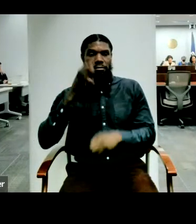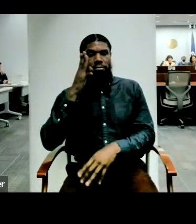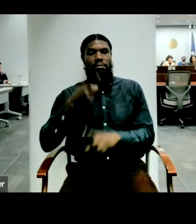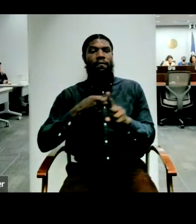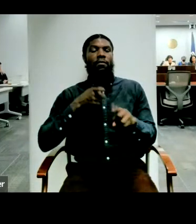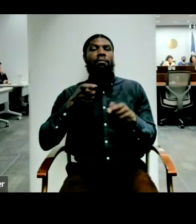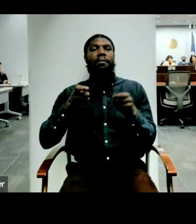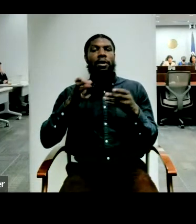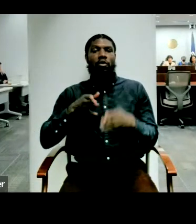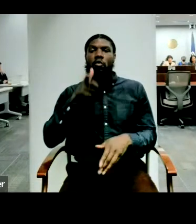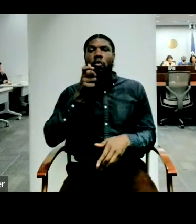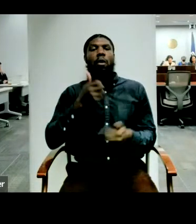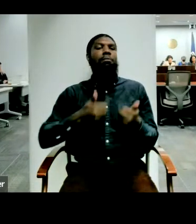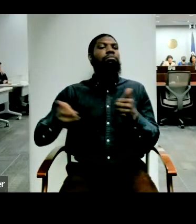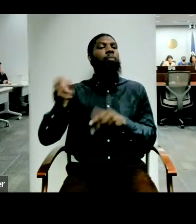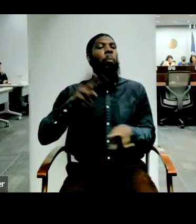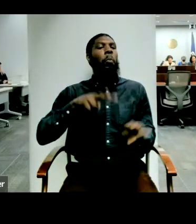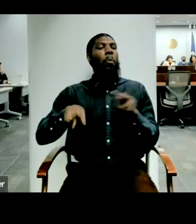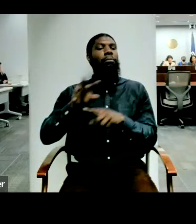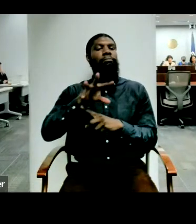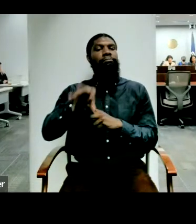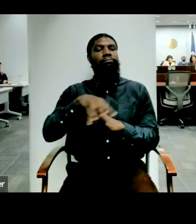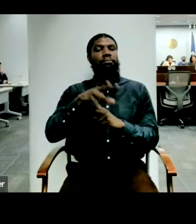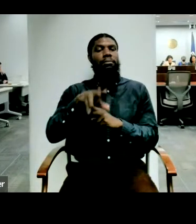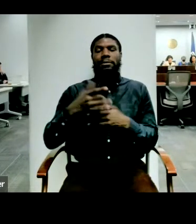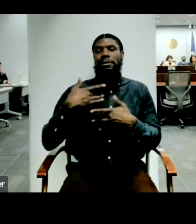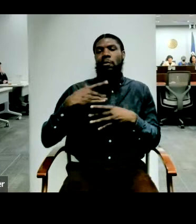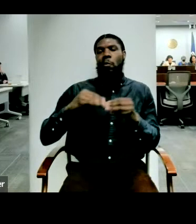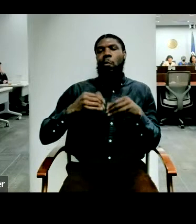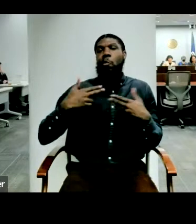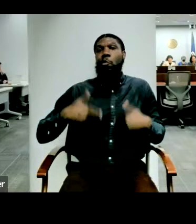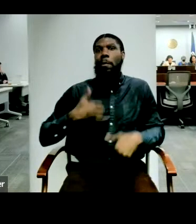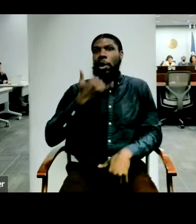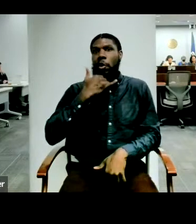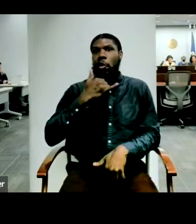this in monitoring that. It is typically more of a humor error than it goes a system error,